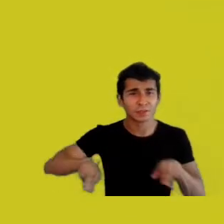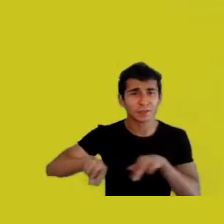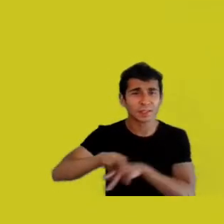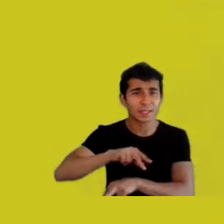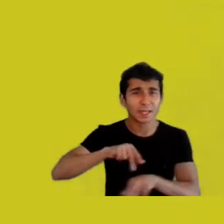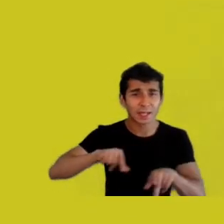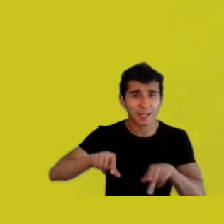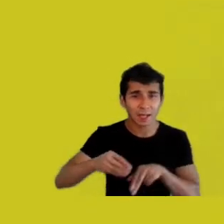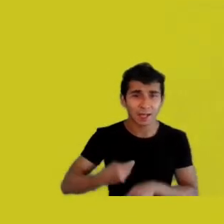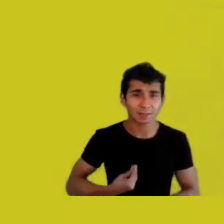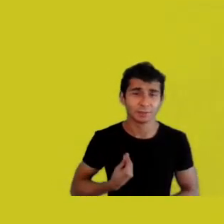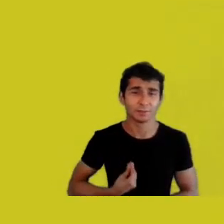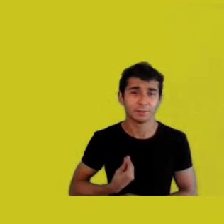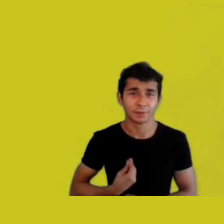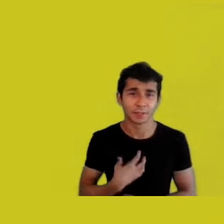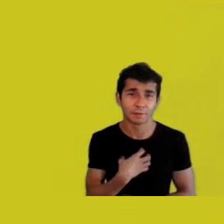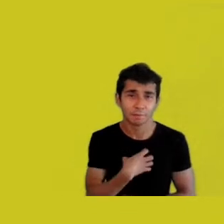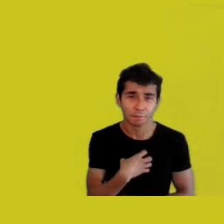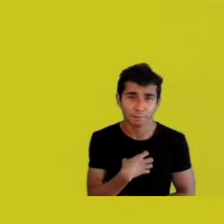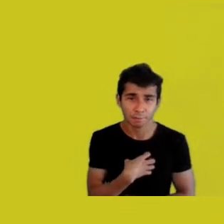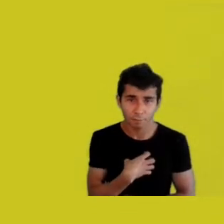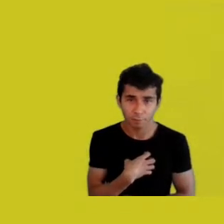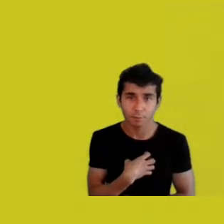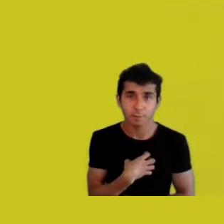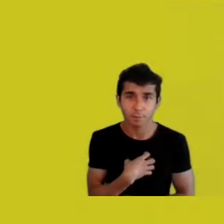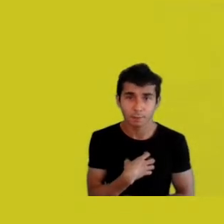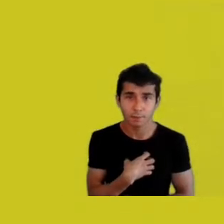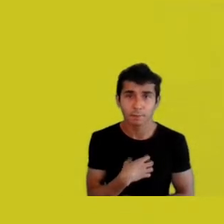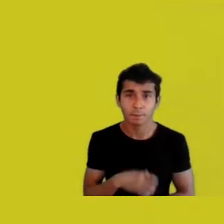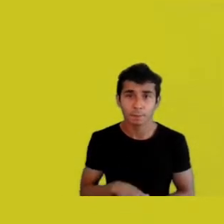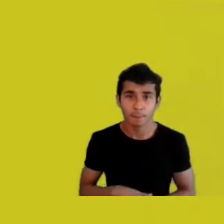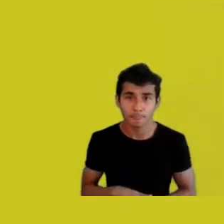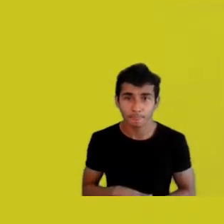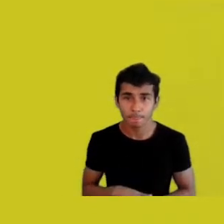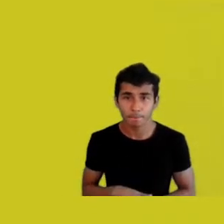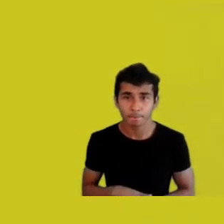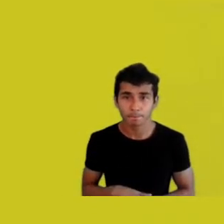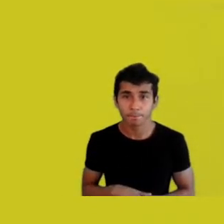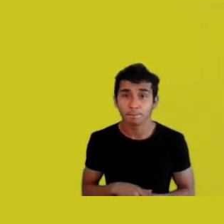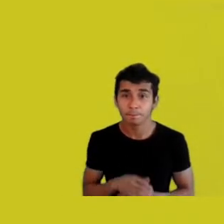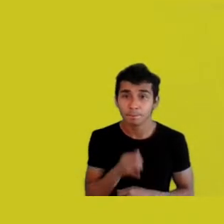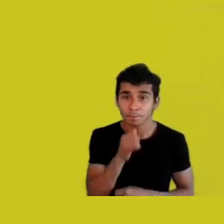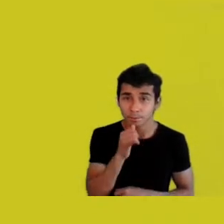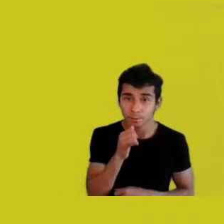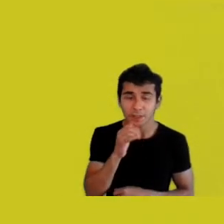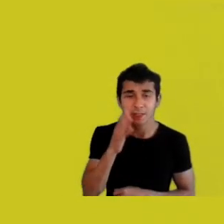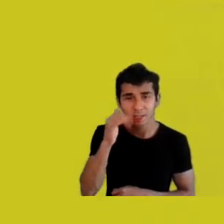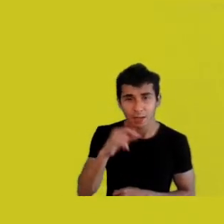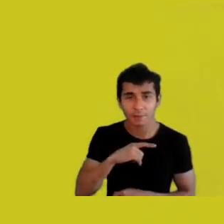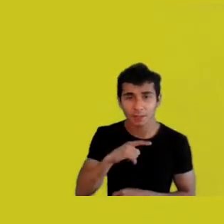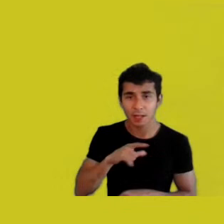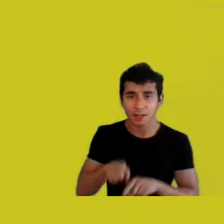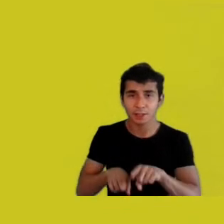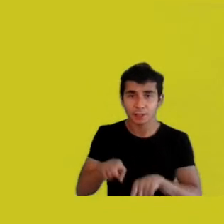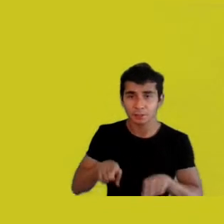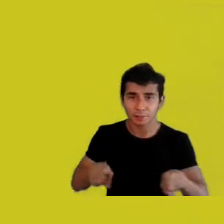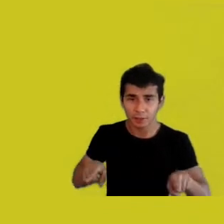Like we said, one thing is saying such things exist, another is knowing how. So let’s talk a bit about the how.